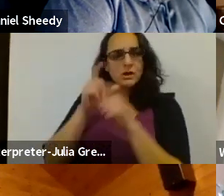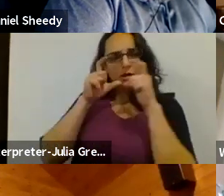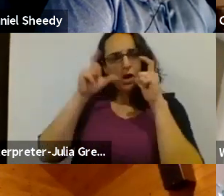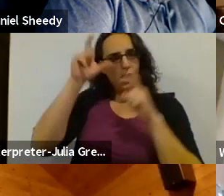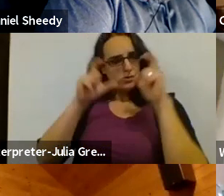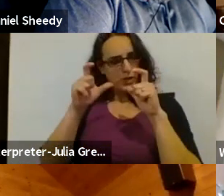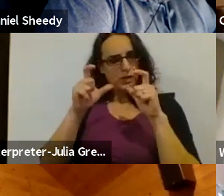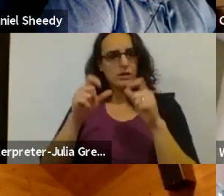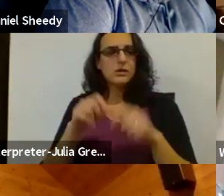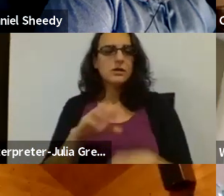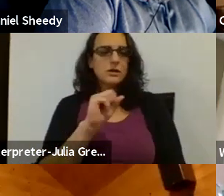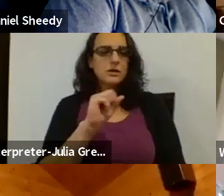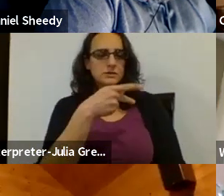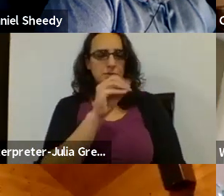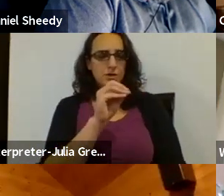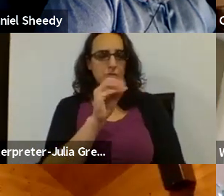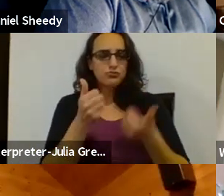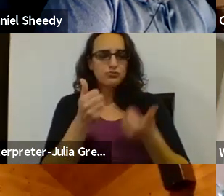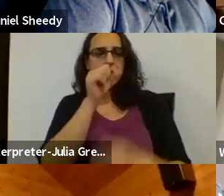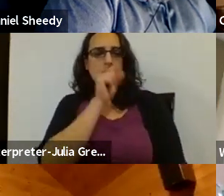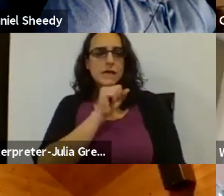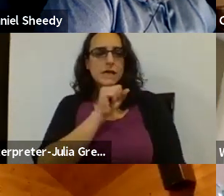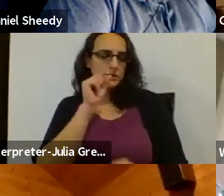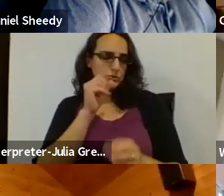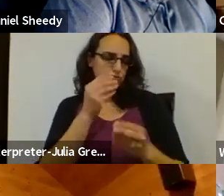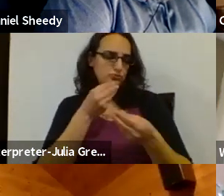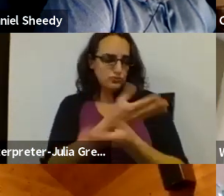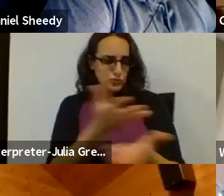The sp. Oh, provided an ice cream treat for all students. Thank you to the SP. Oh.